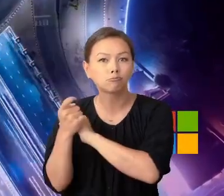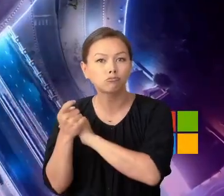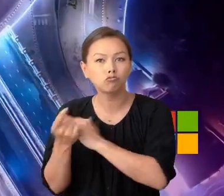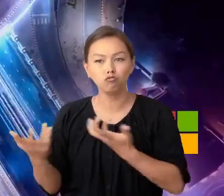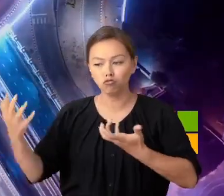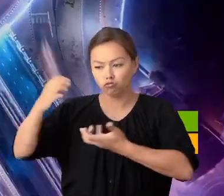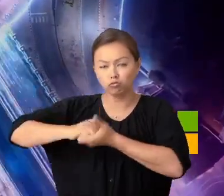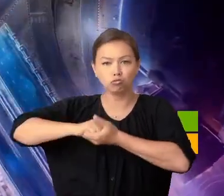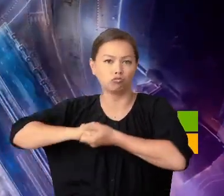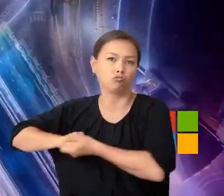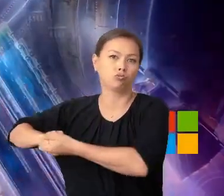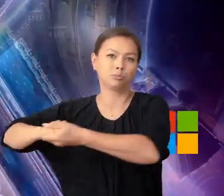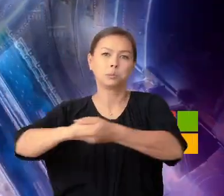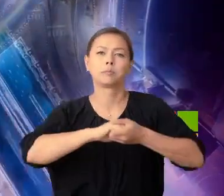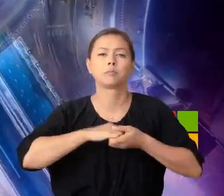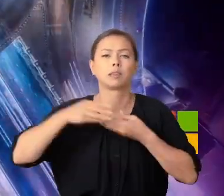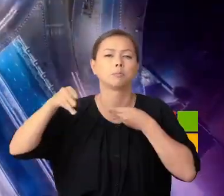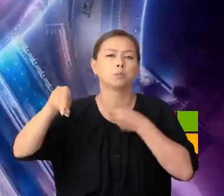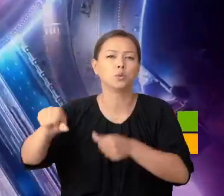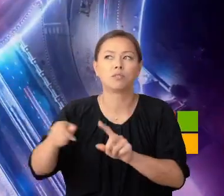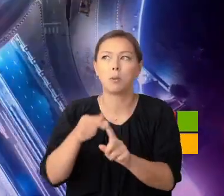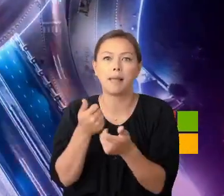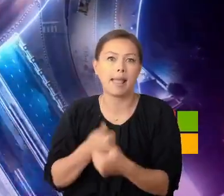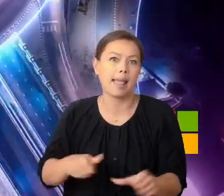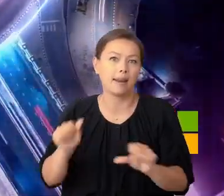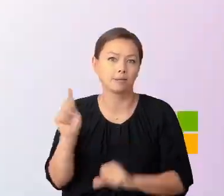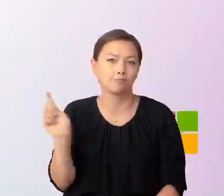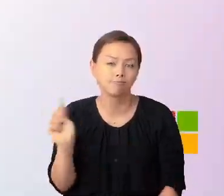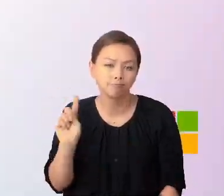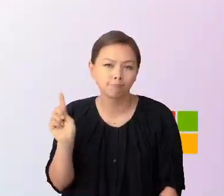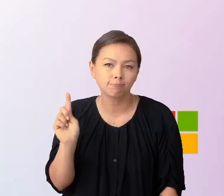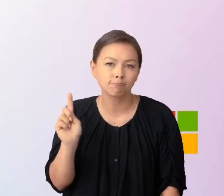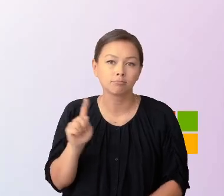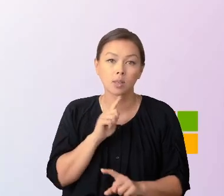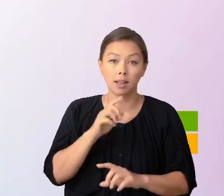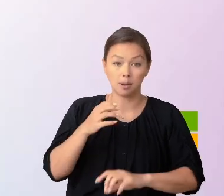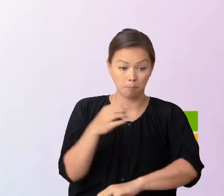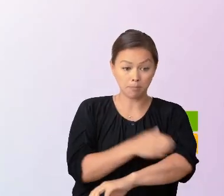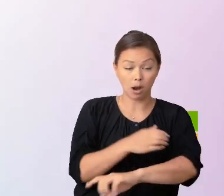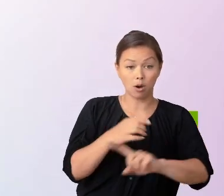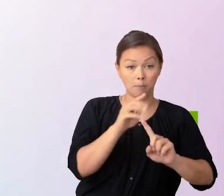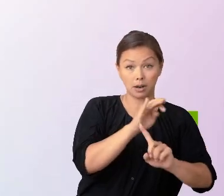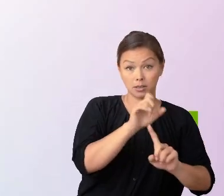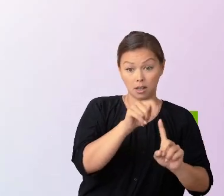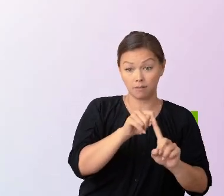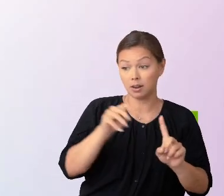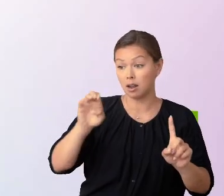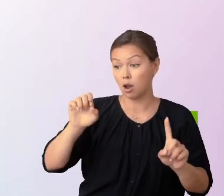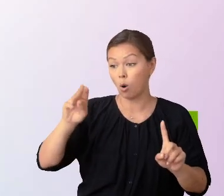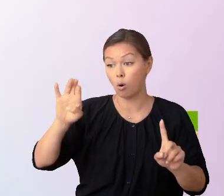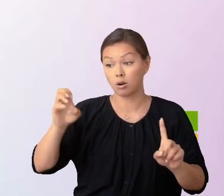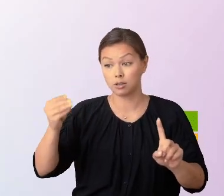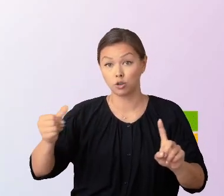all, allows seamless collaboration from anywhere. The combined power of Encore Business Solutions and Microsoft Dynamics